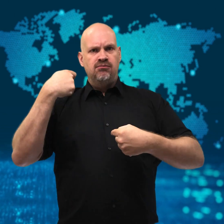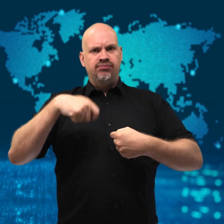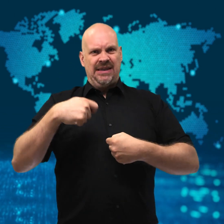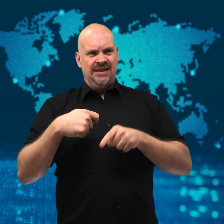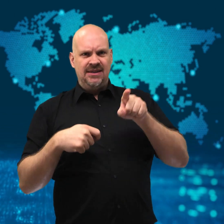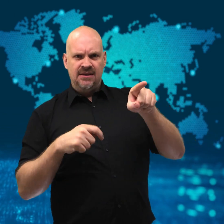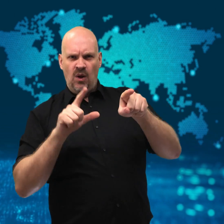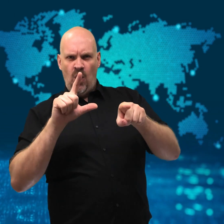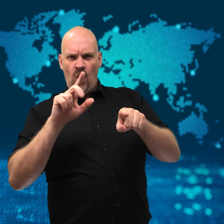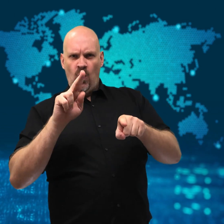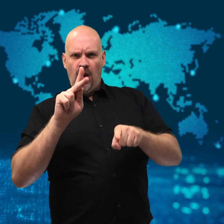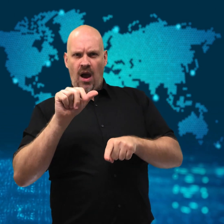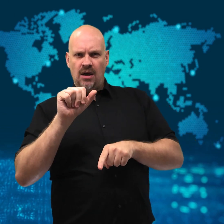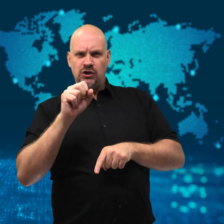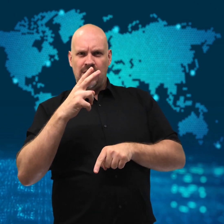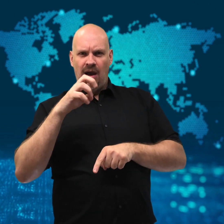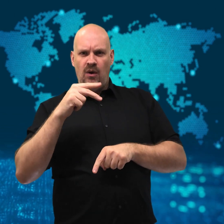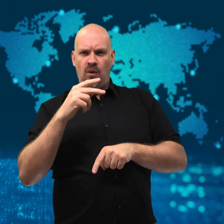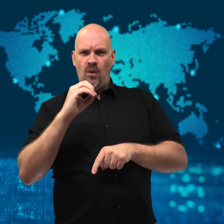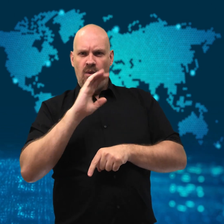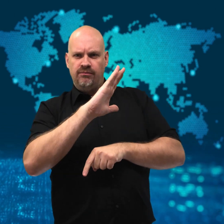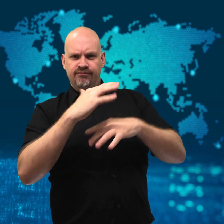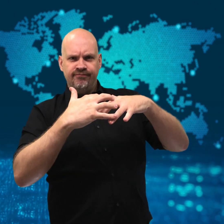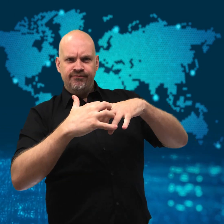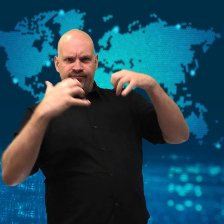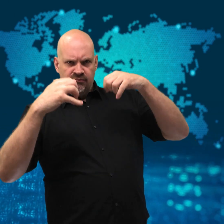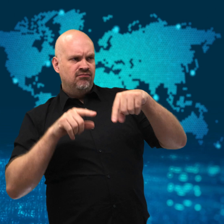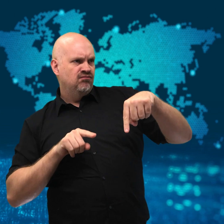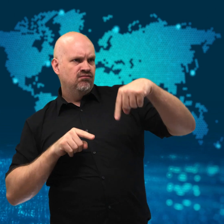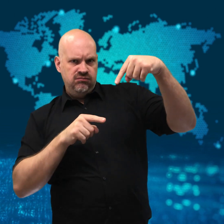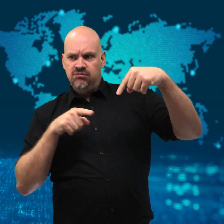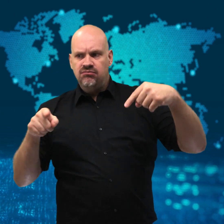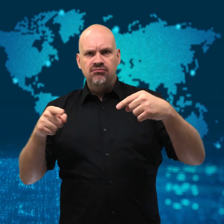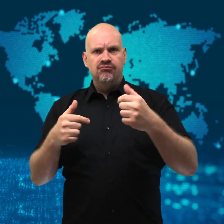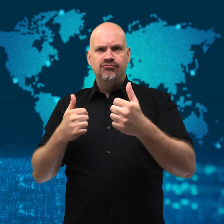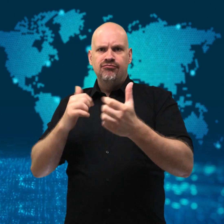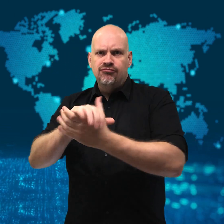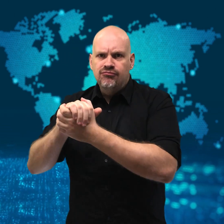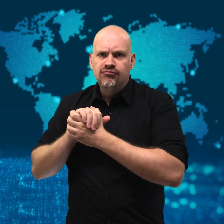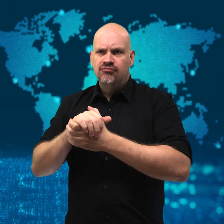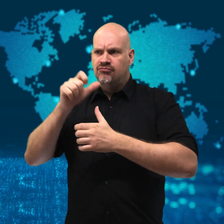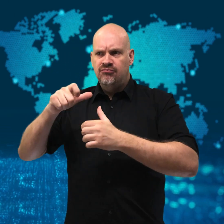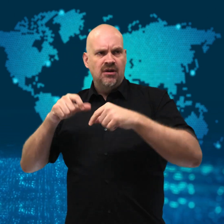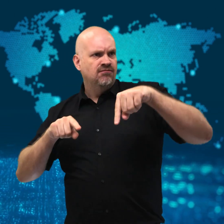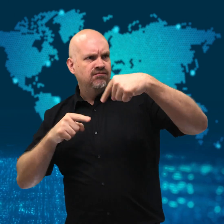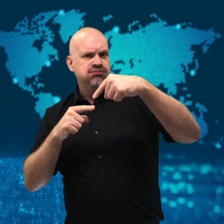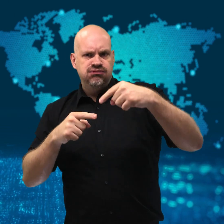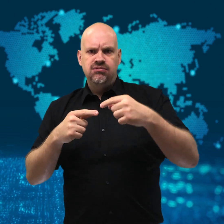opponents as he actively shares information and organizes